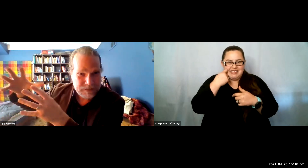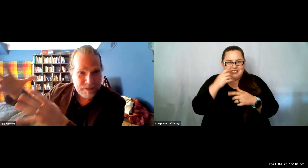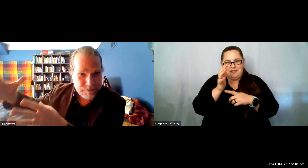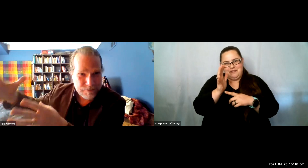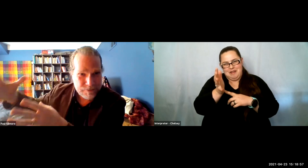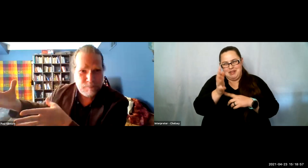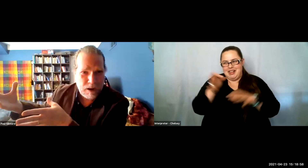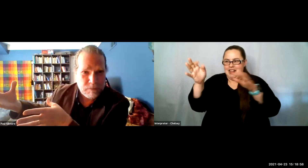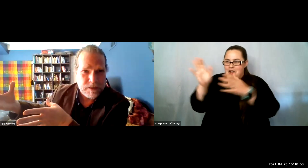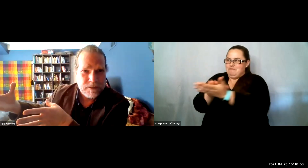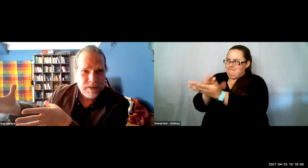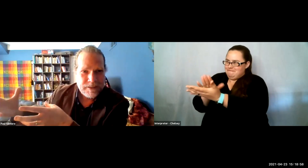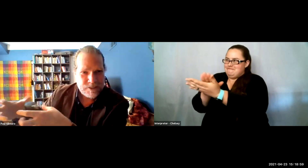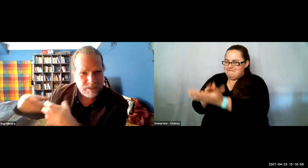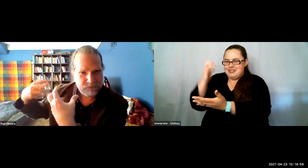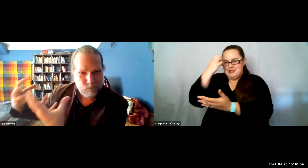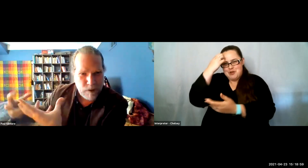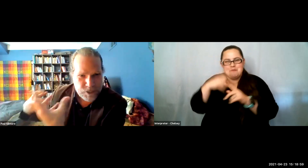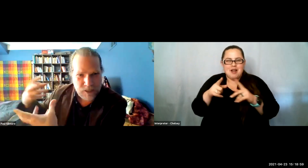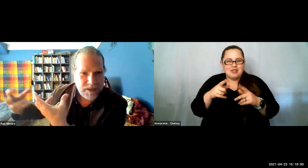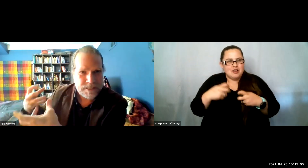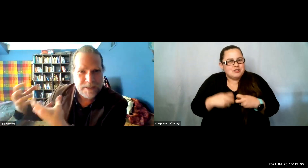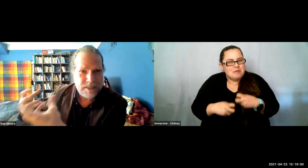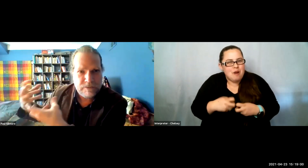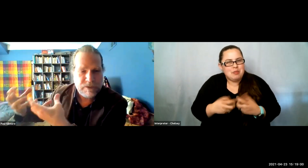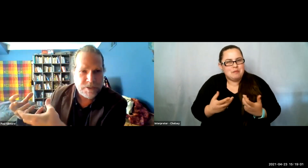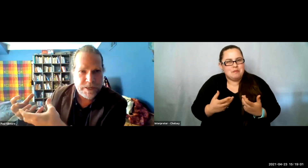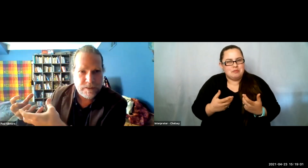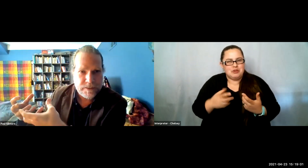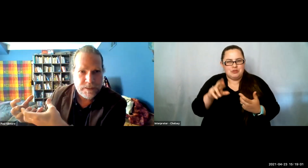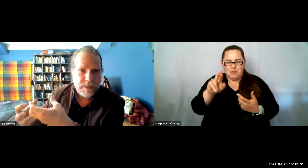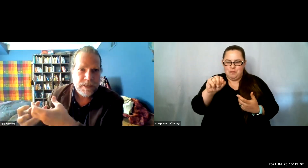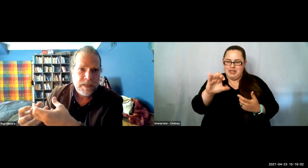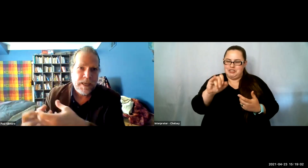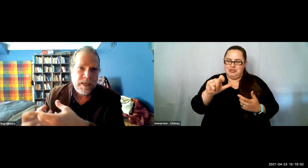there's, there's a problem there. There's a kind of racialized idea of nationality, at